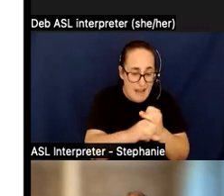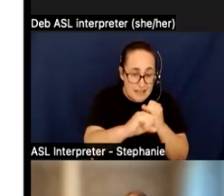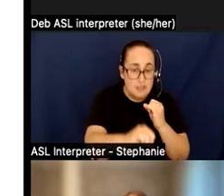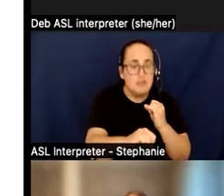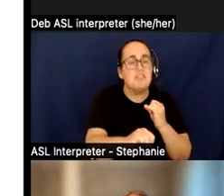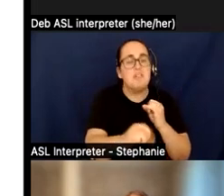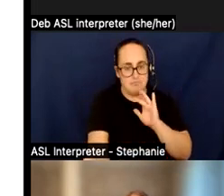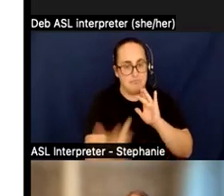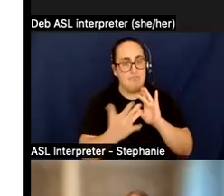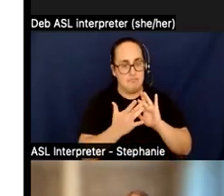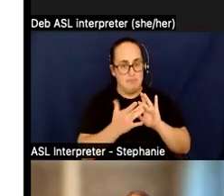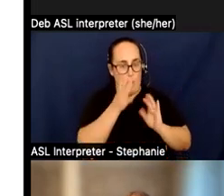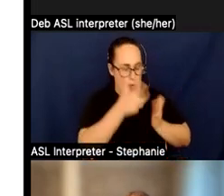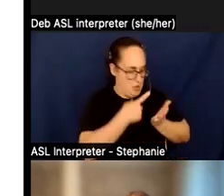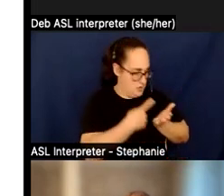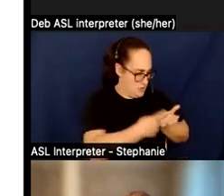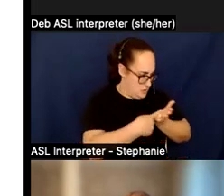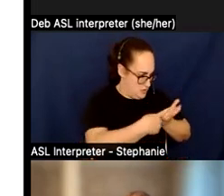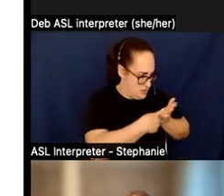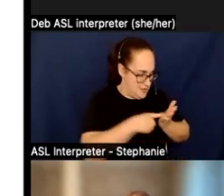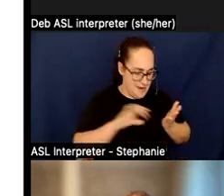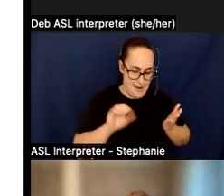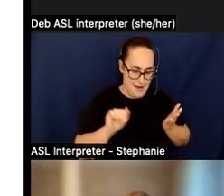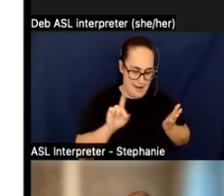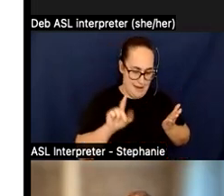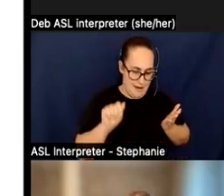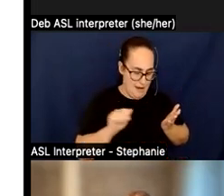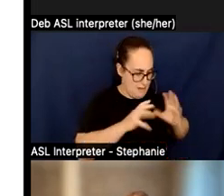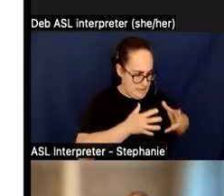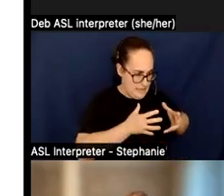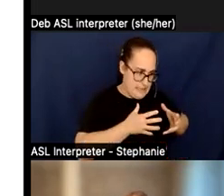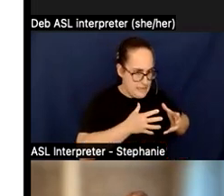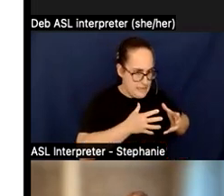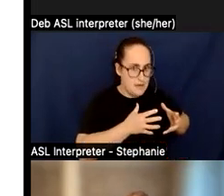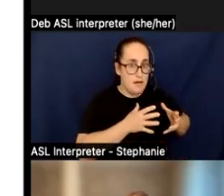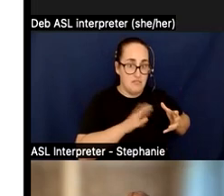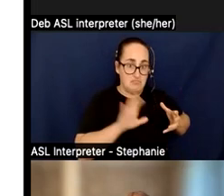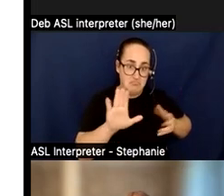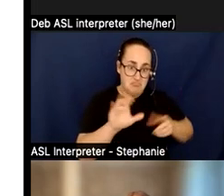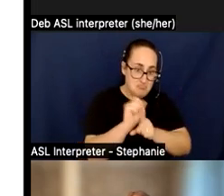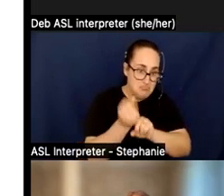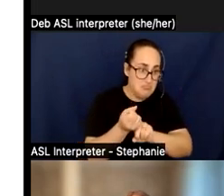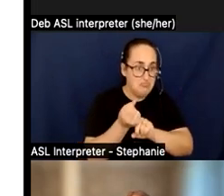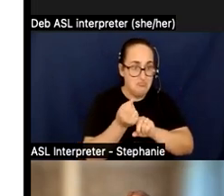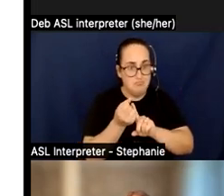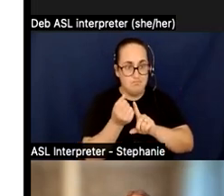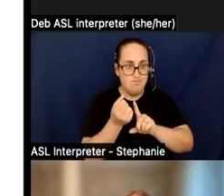and figure out if the circumstances that you're under are actually, I don't want to